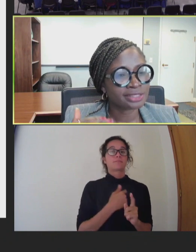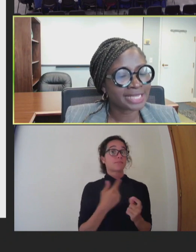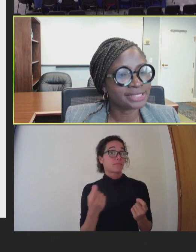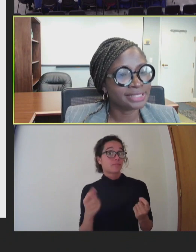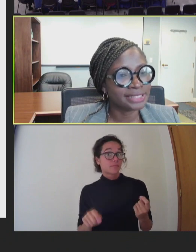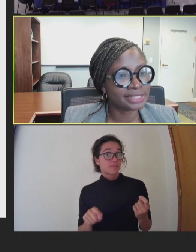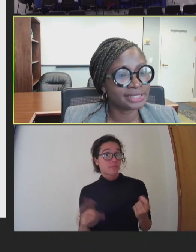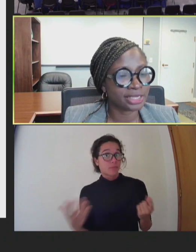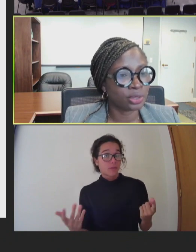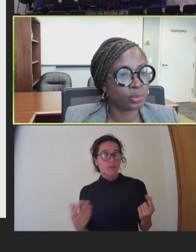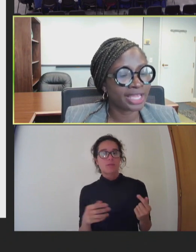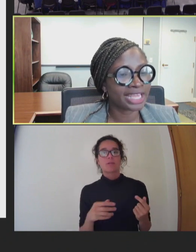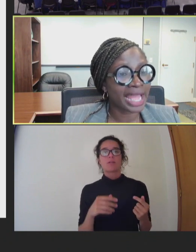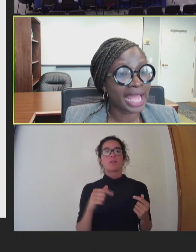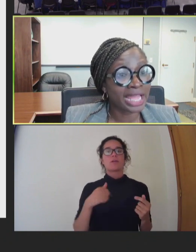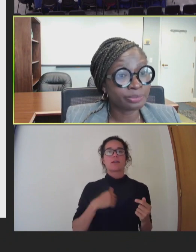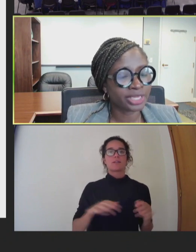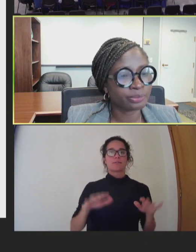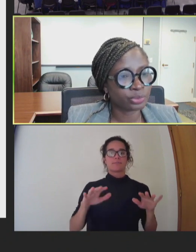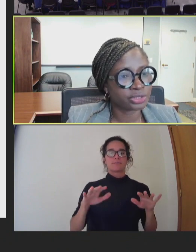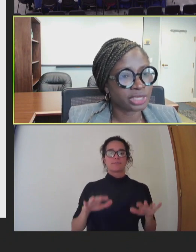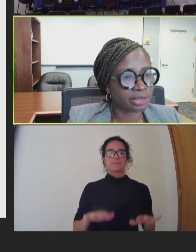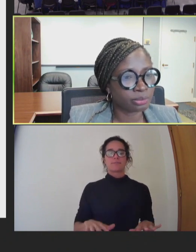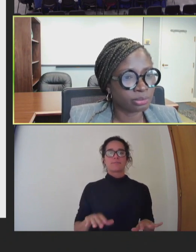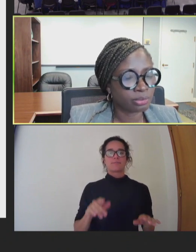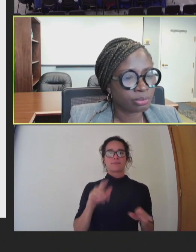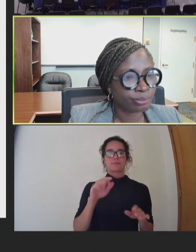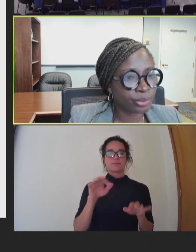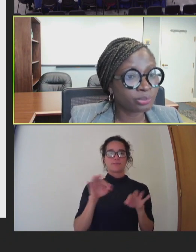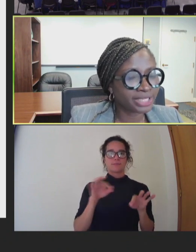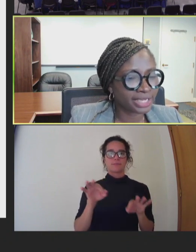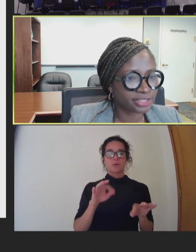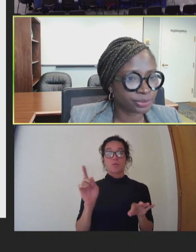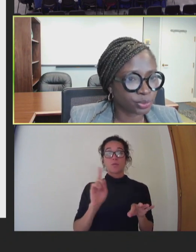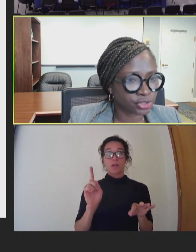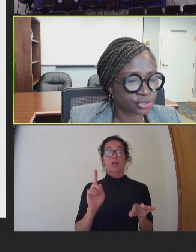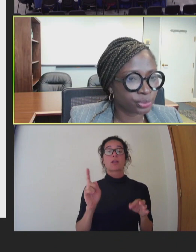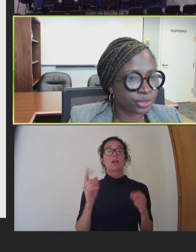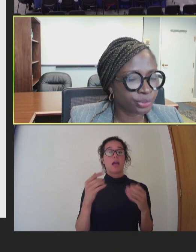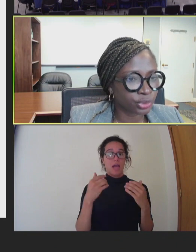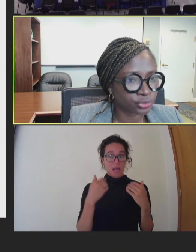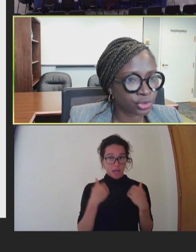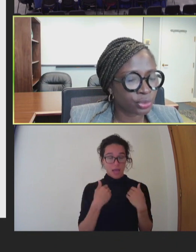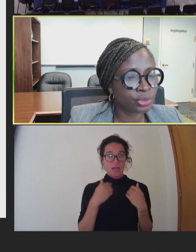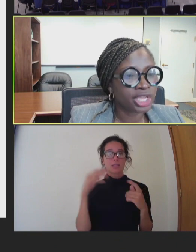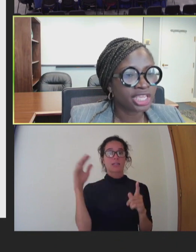start to detail where there had been public exposure. So, people could know,